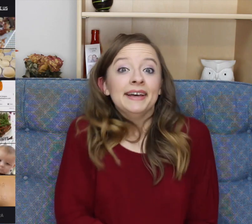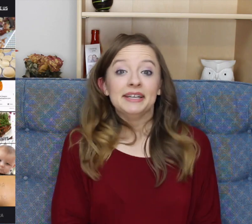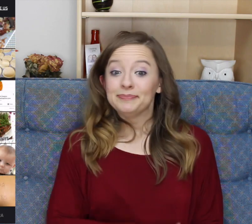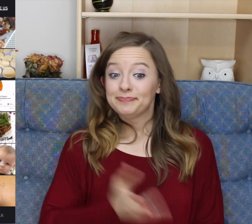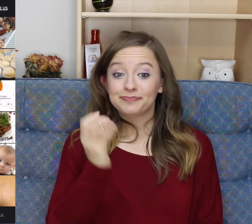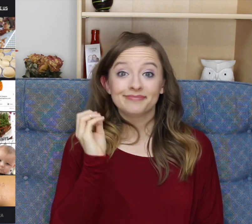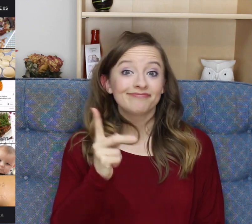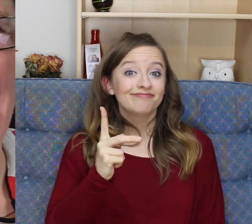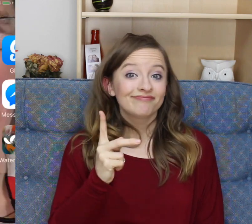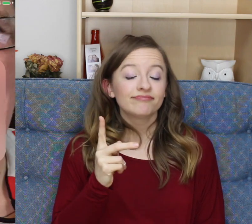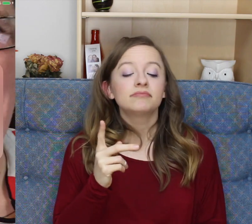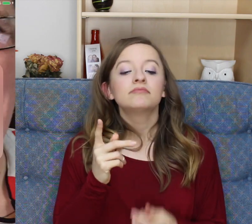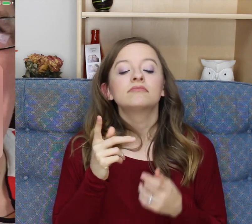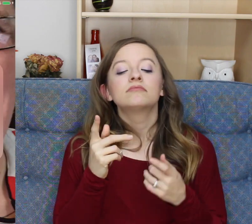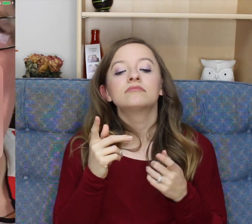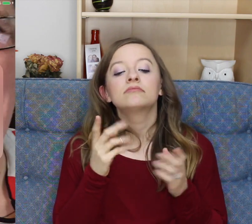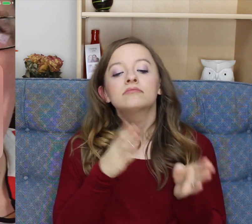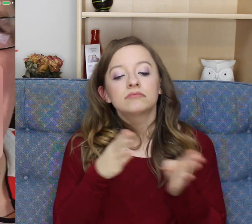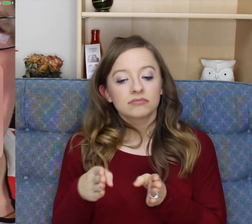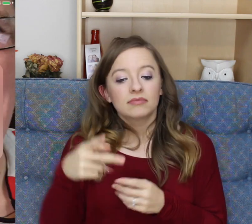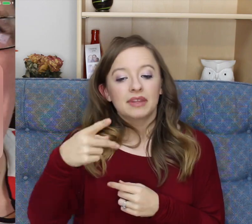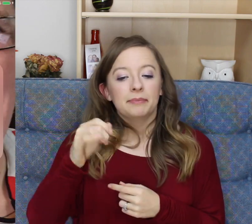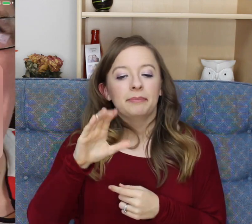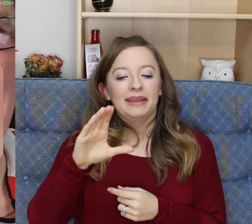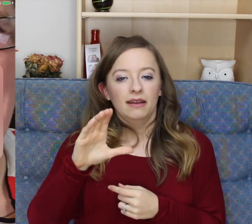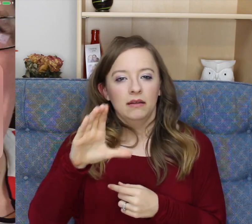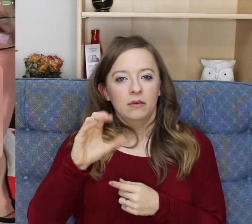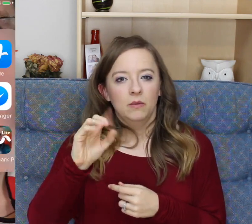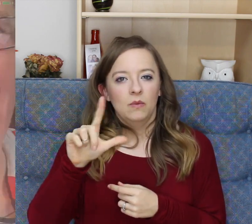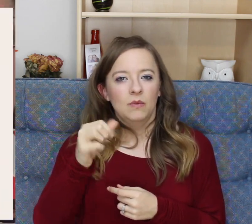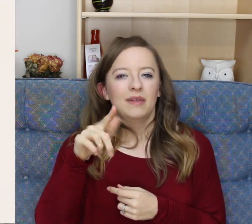Ok, then I have Pic Collage